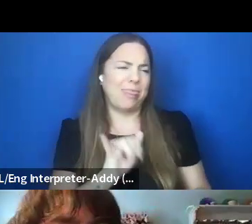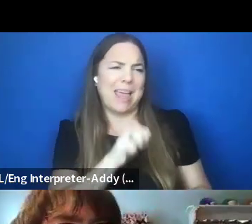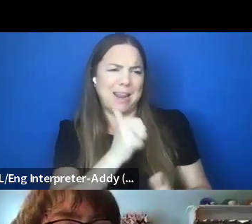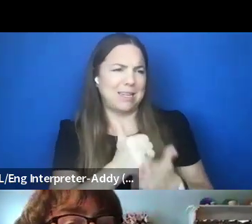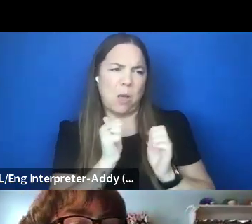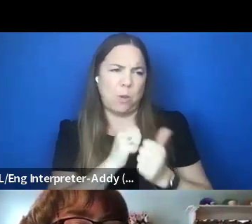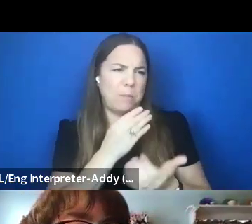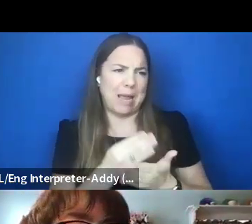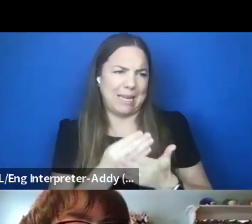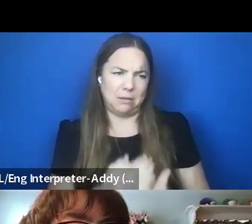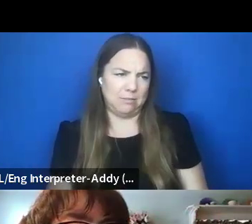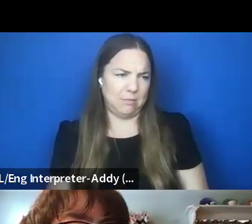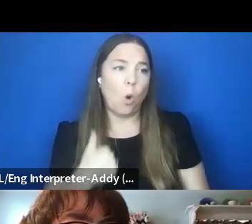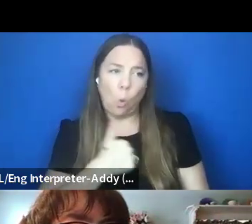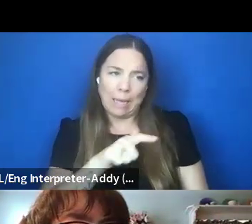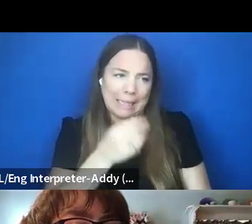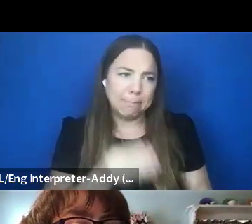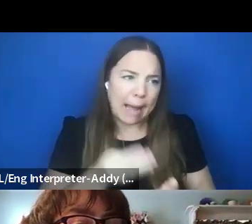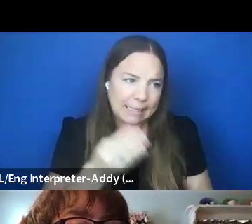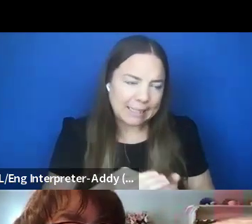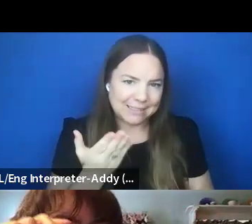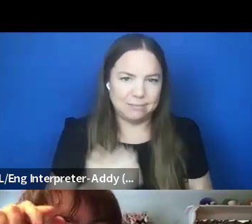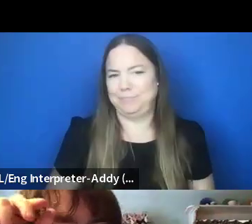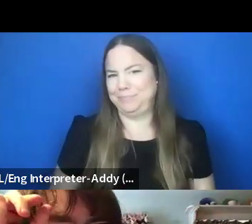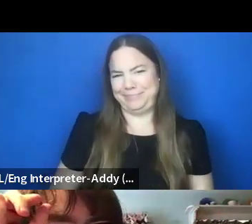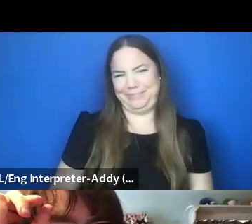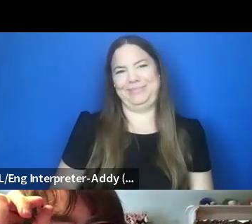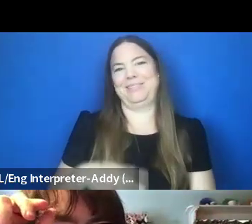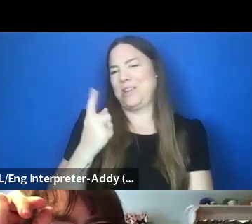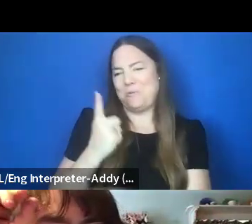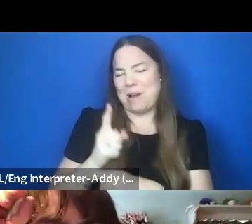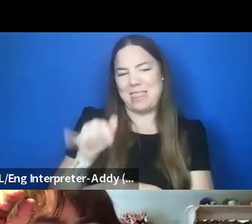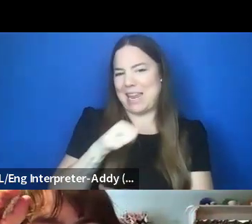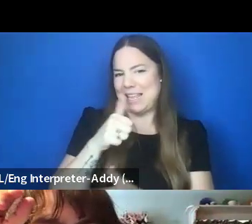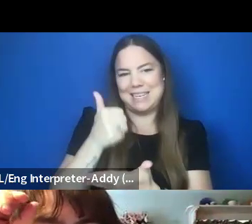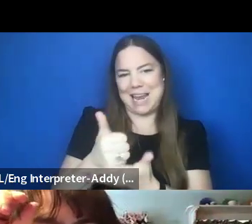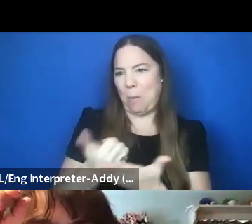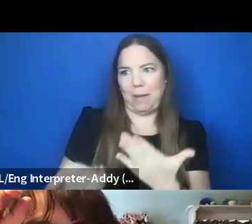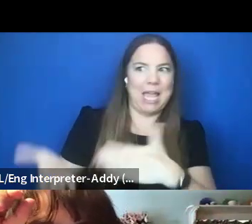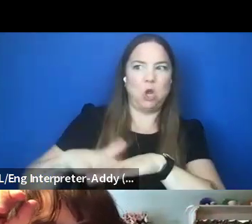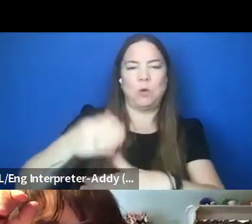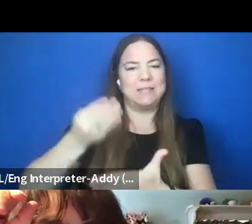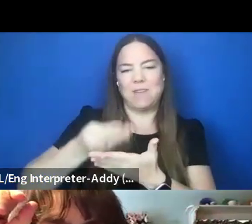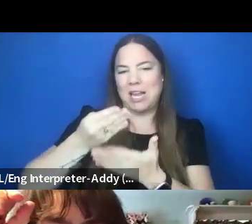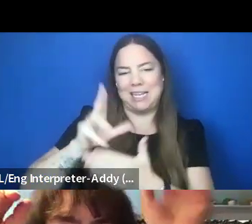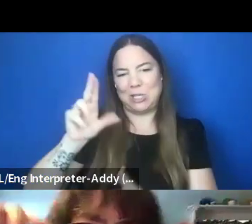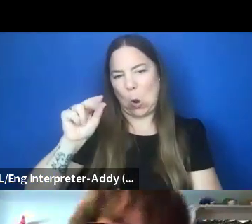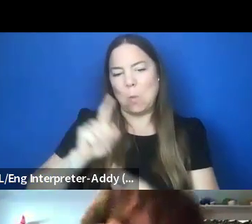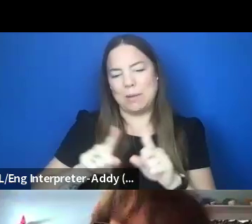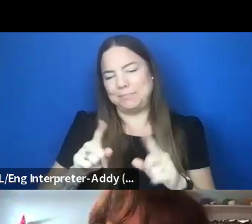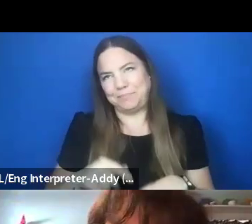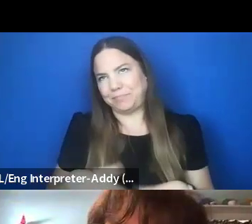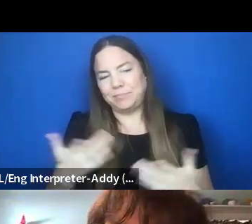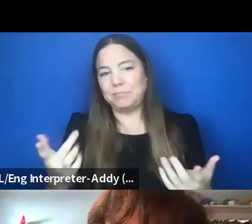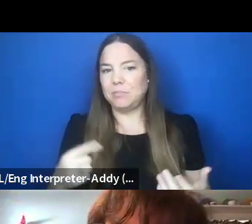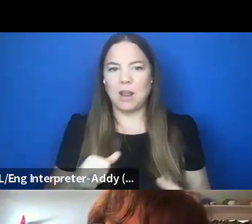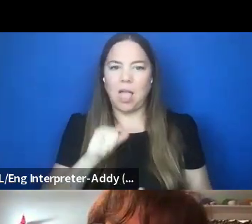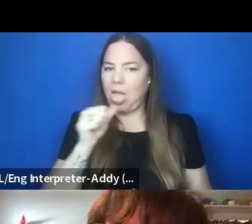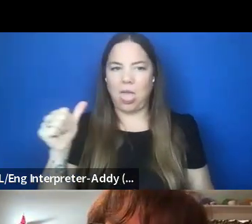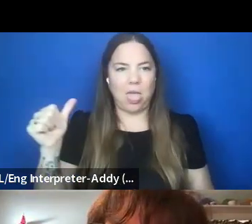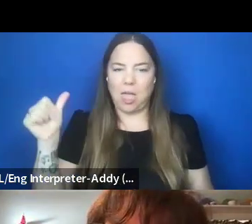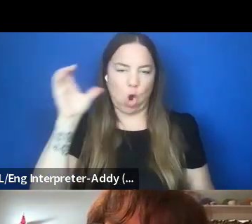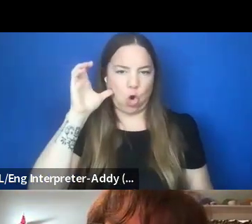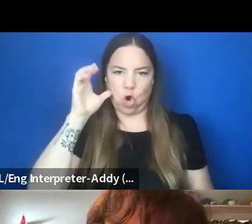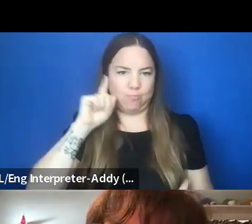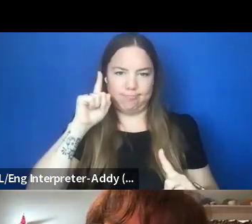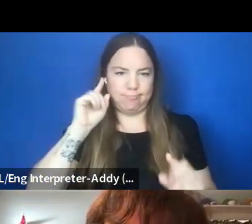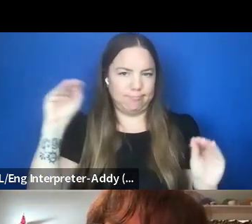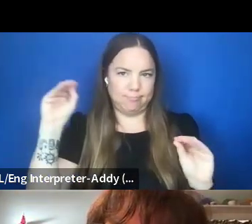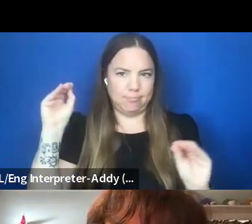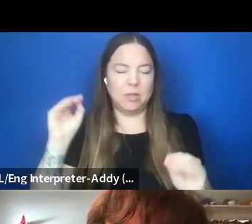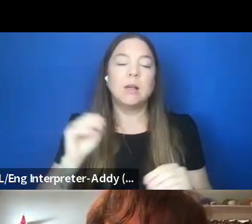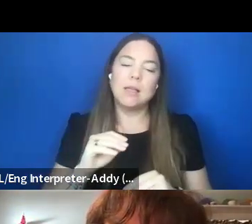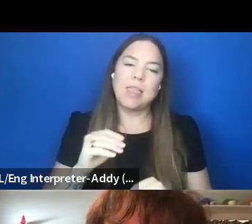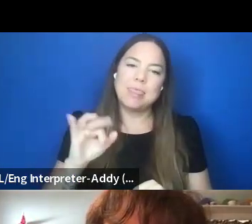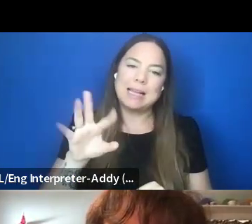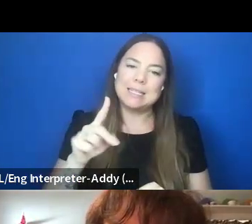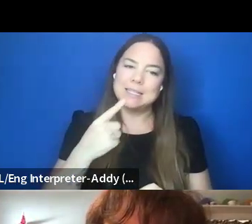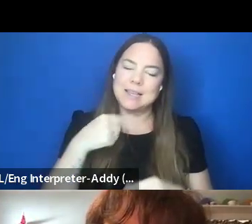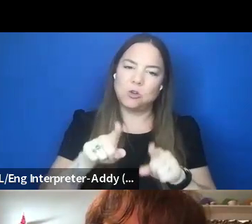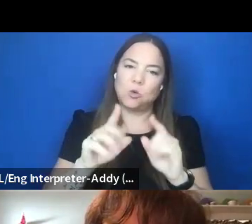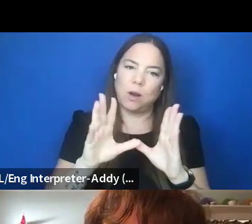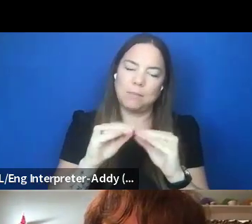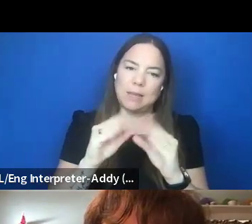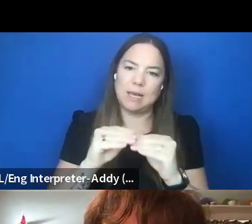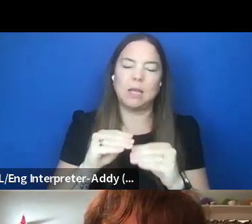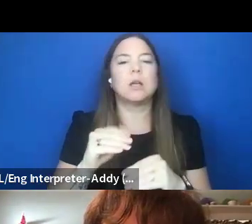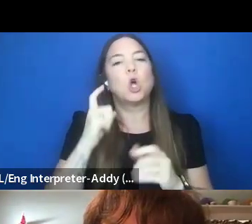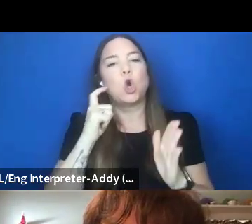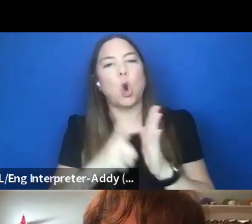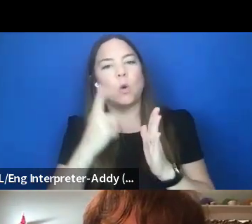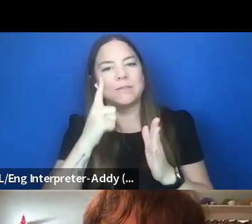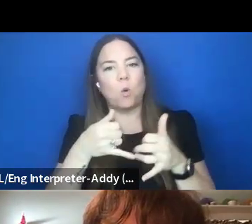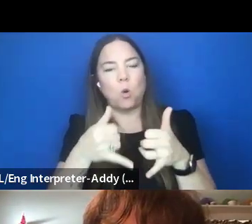Brooke Wilson: No, yeah, it doesn't help. It doesn't help with like increasing funding. And I haven't heard. And they had, they did say, during today's call that the notice of awards for both part B and part C. Grants would be